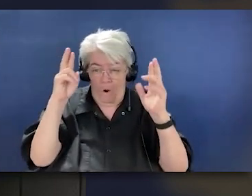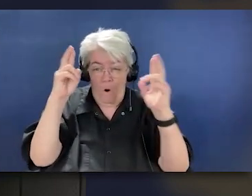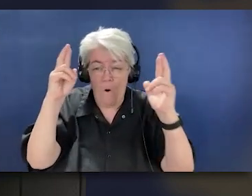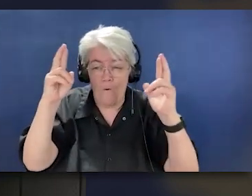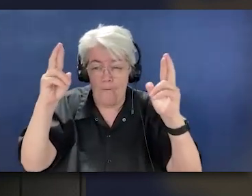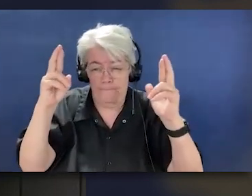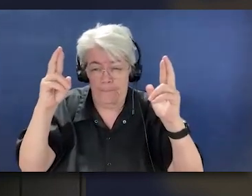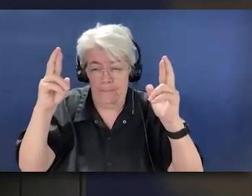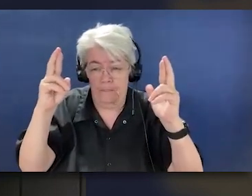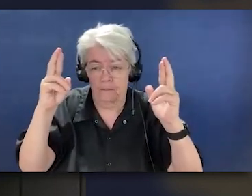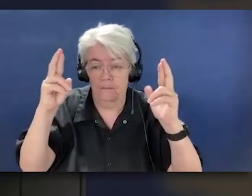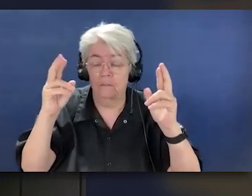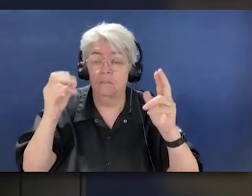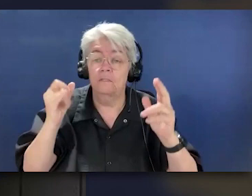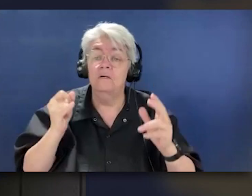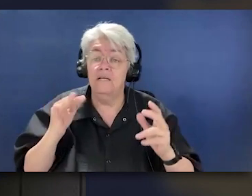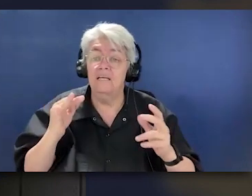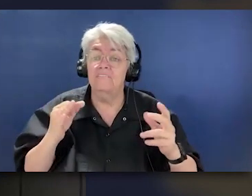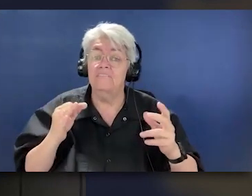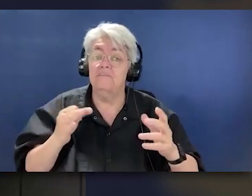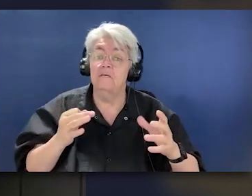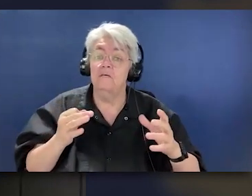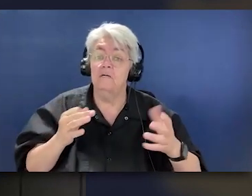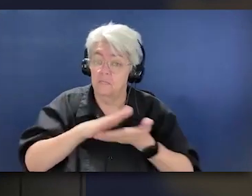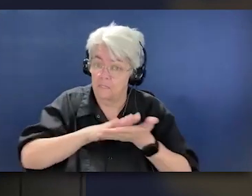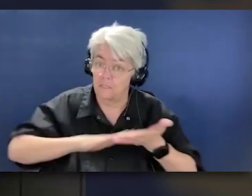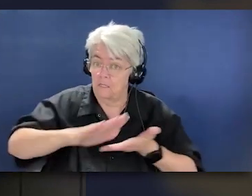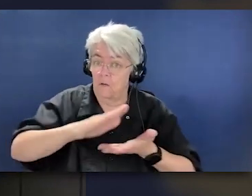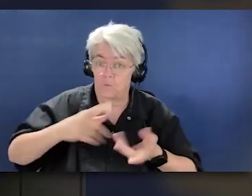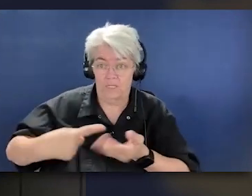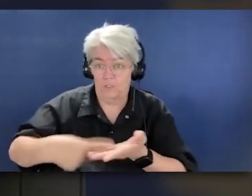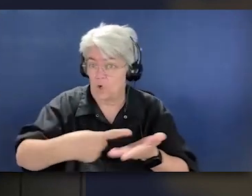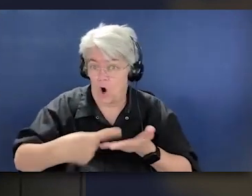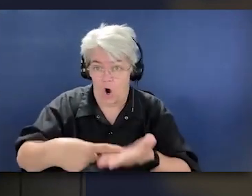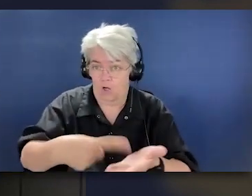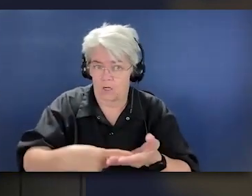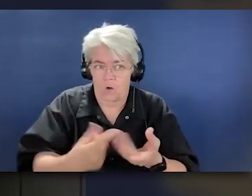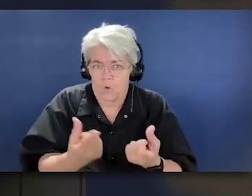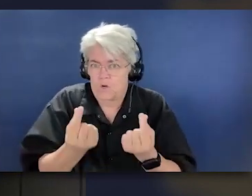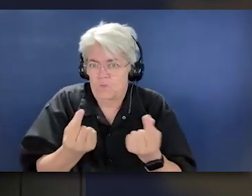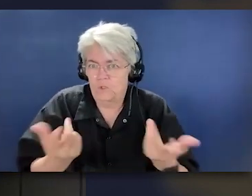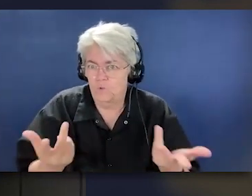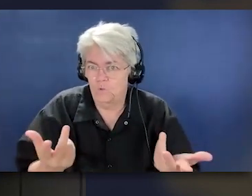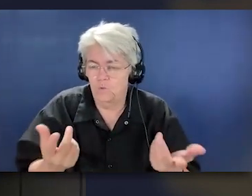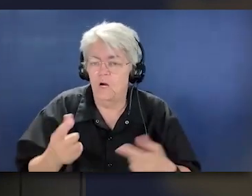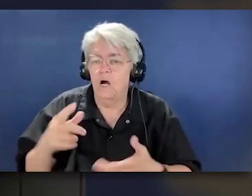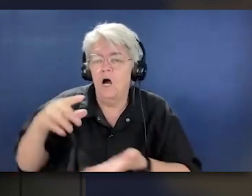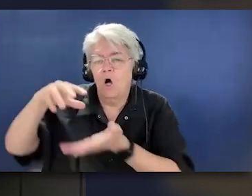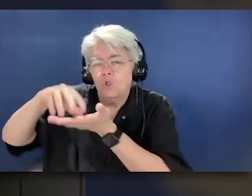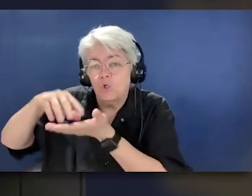start really talking about this—what do we do? We can’t confuse learning with outputs anymore.